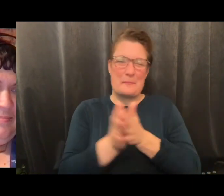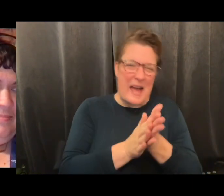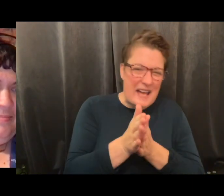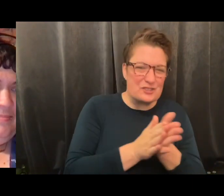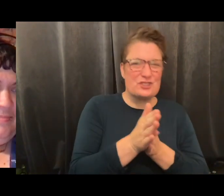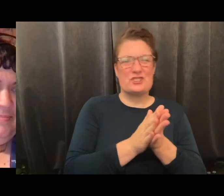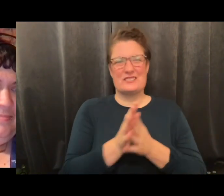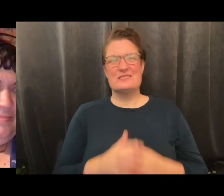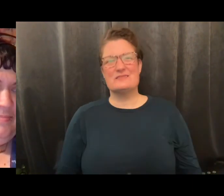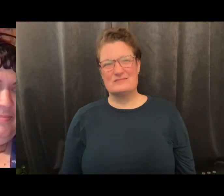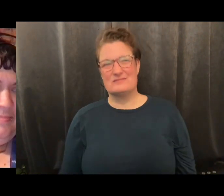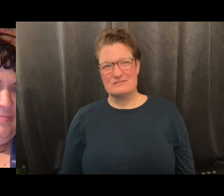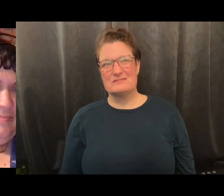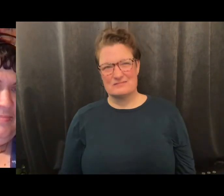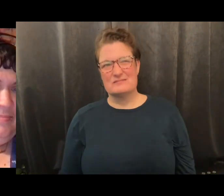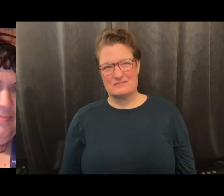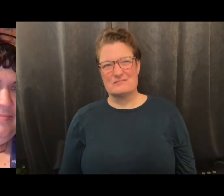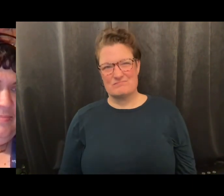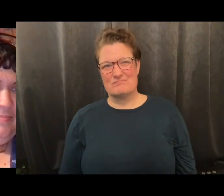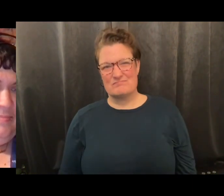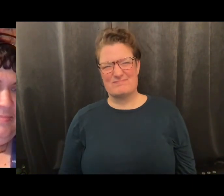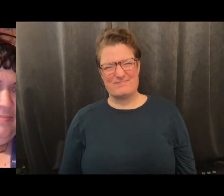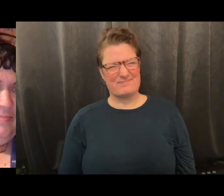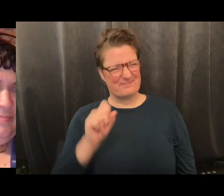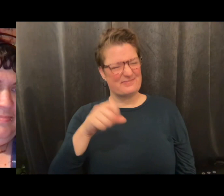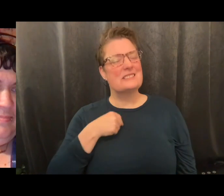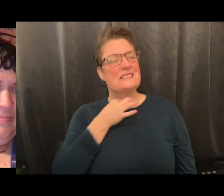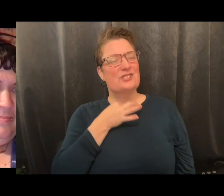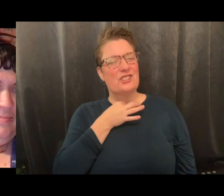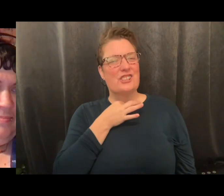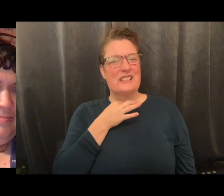Yeah, so I'm curious, like, given all of this, like, how are you,